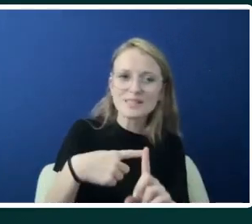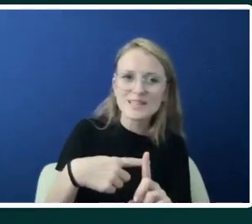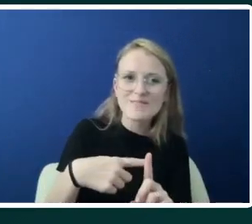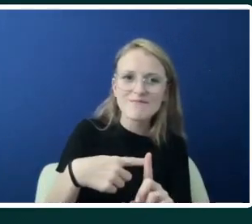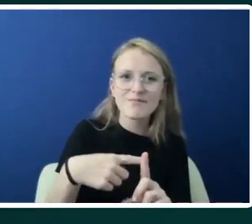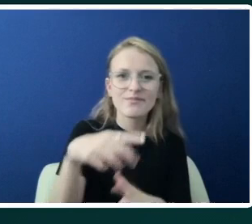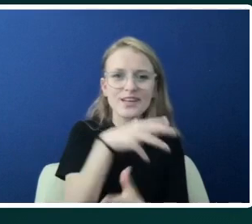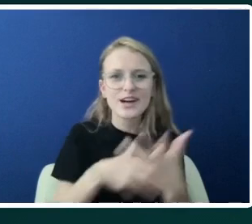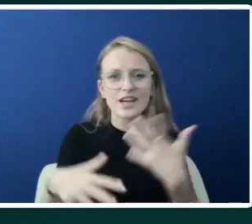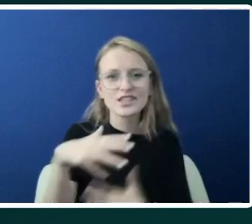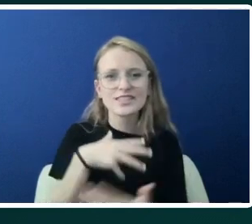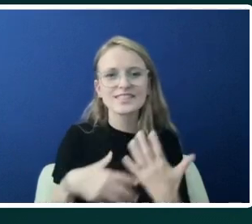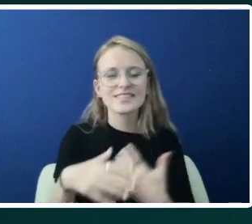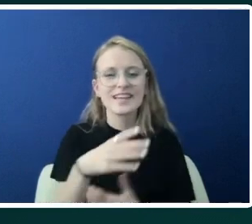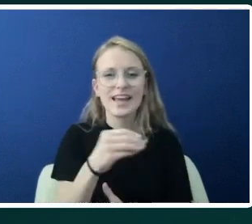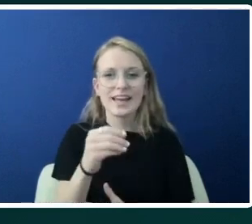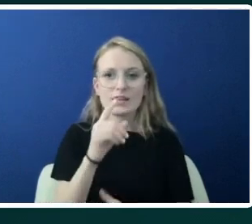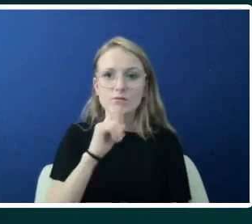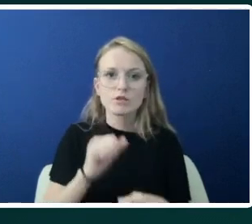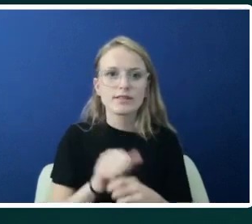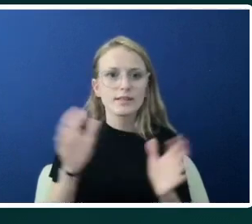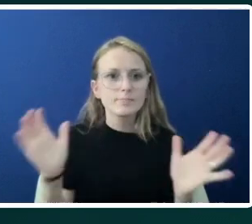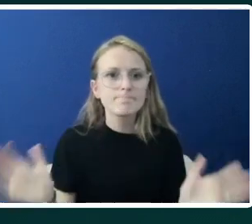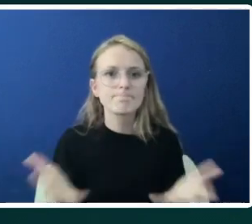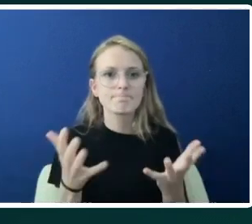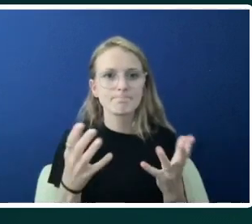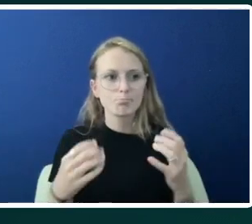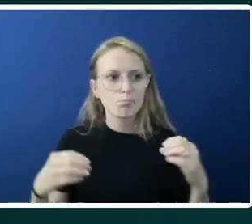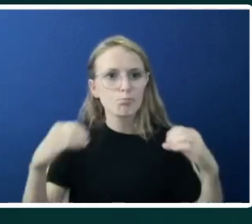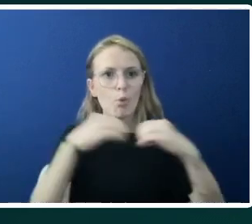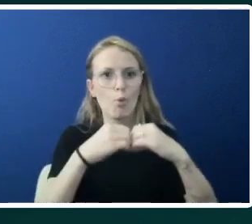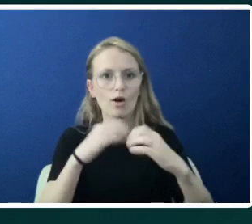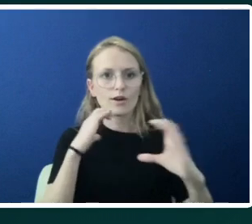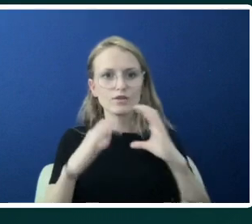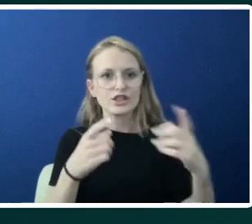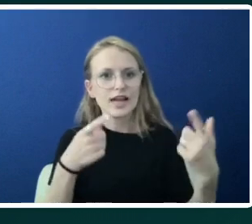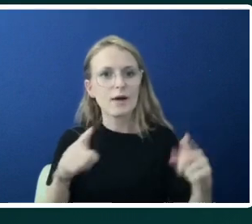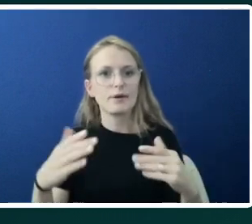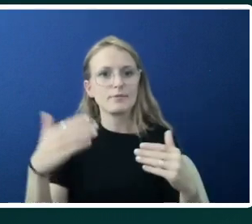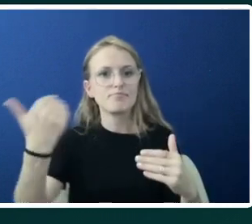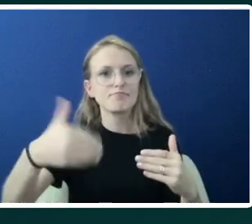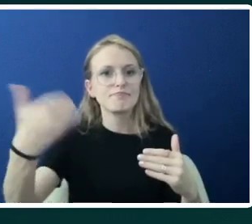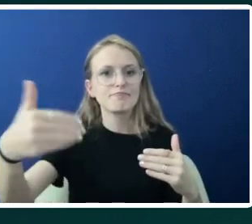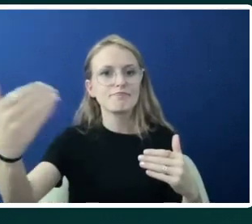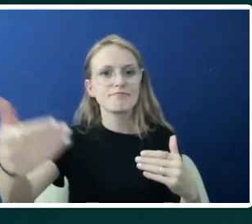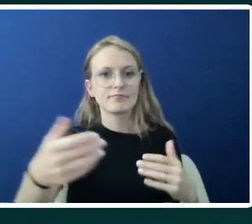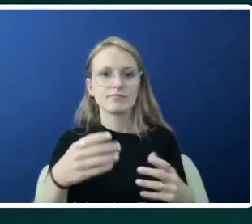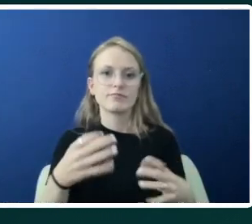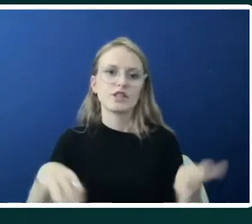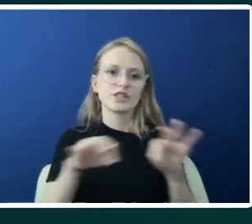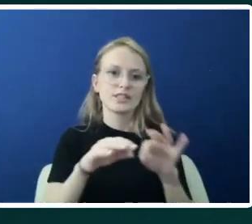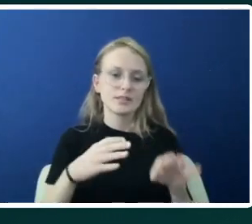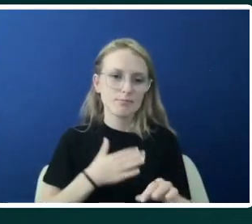and it spurred more conversation in my classroom. So, when we were not